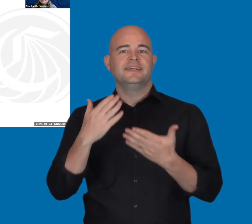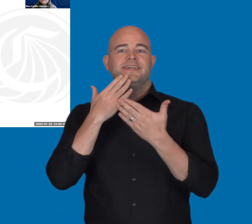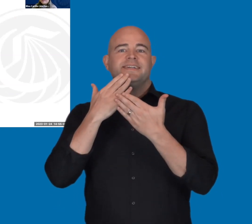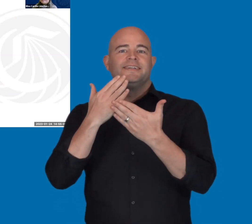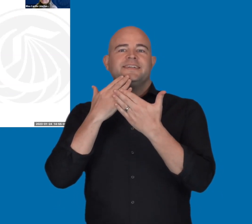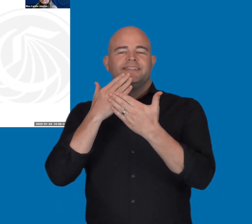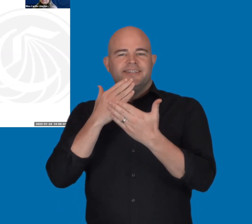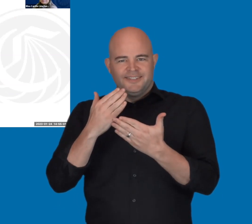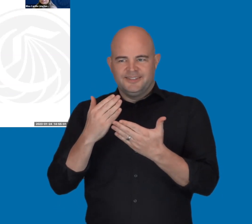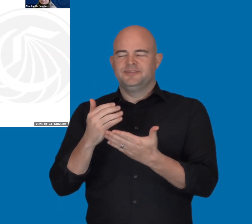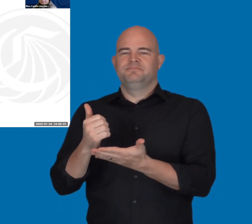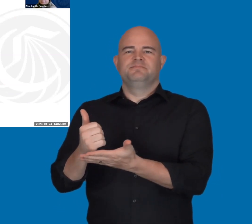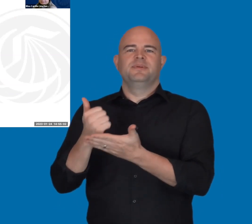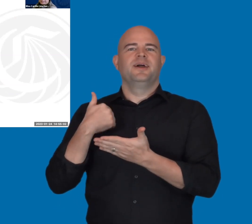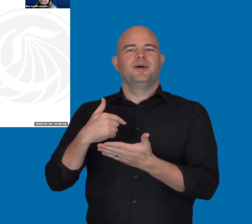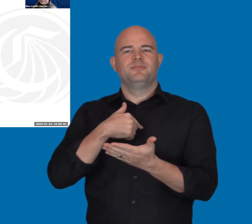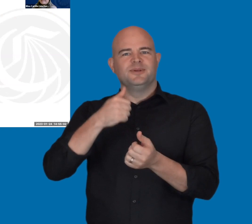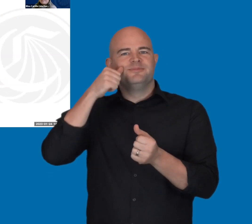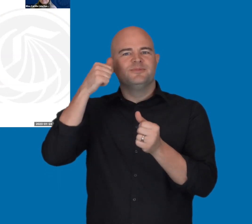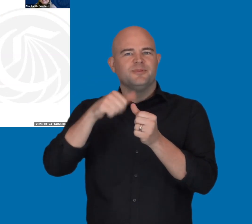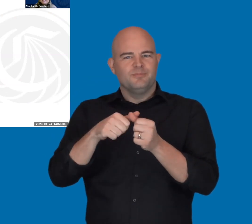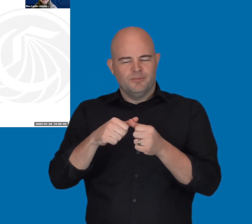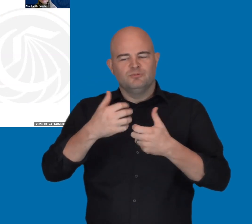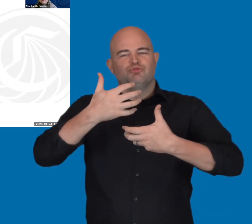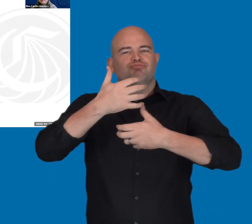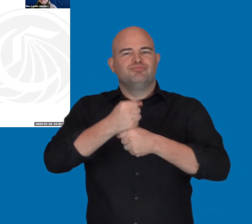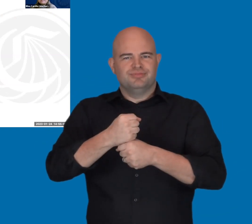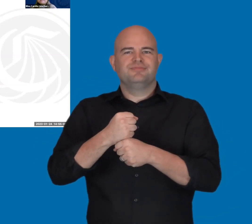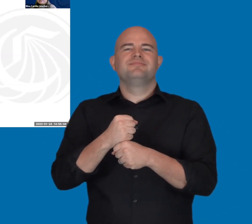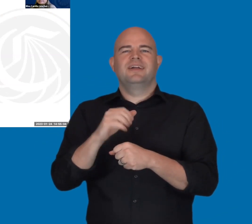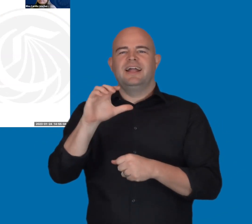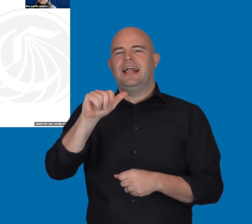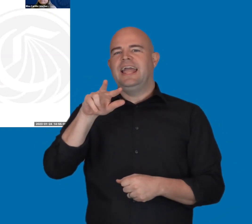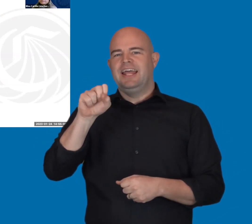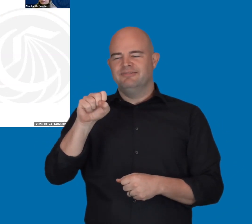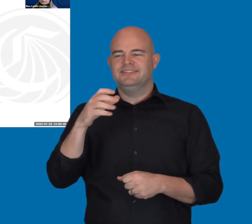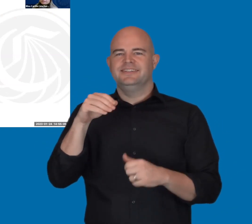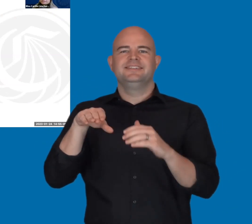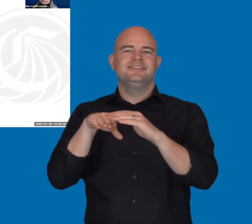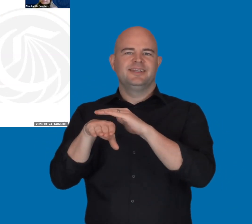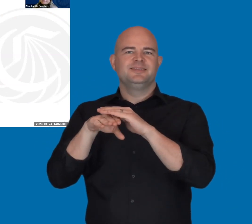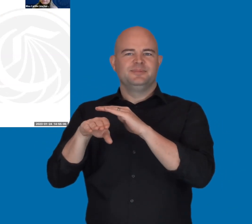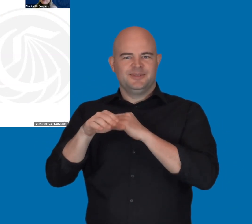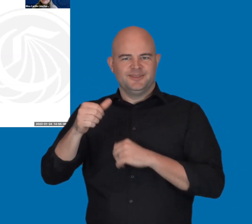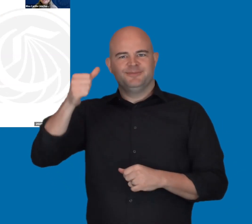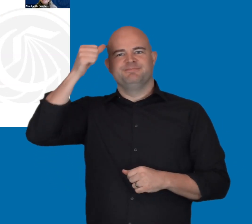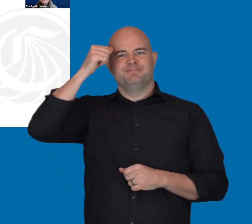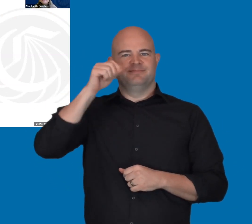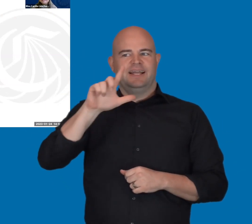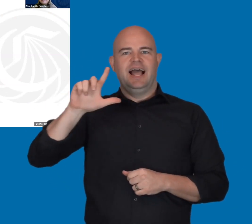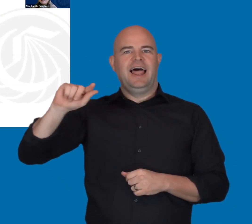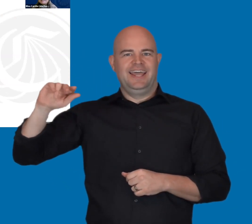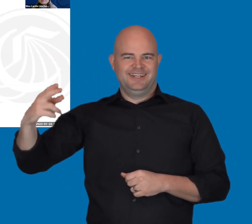to remember accessibility principles in Canvas and in web accessibility. So, everyone, if you're just joining in,